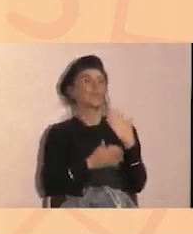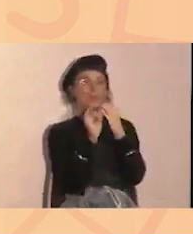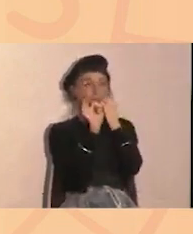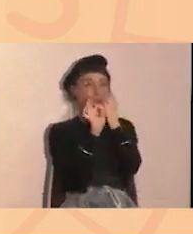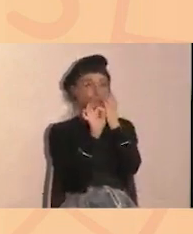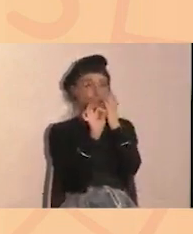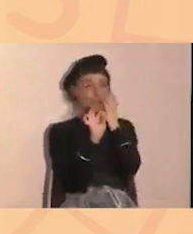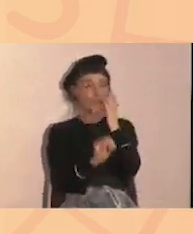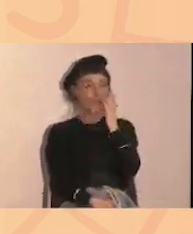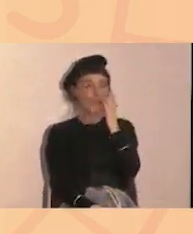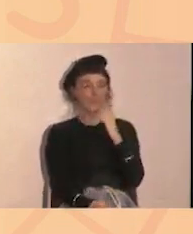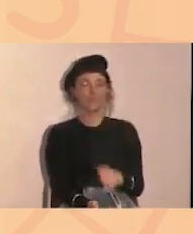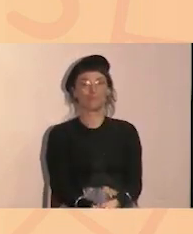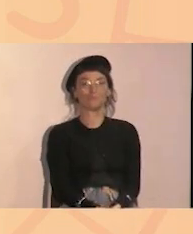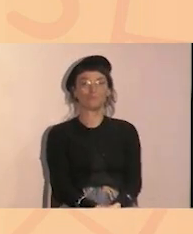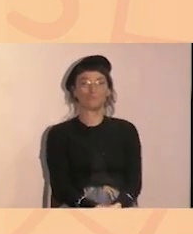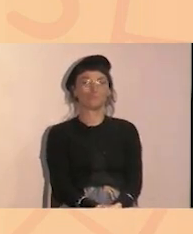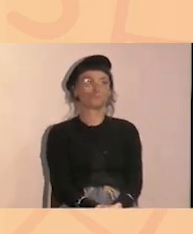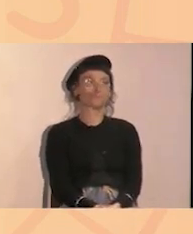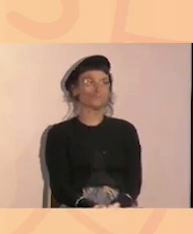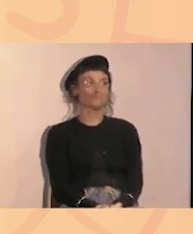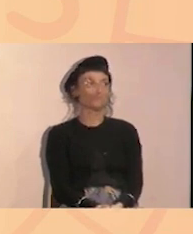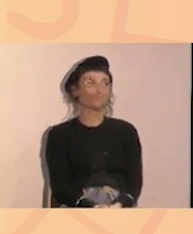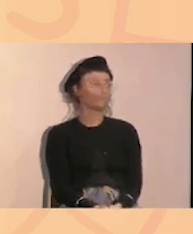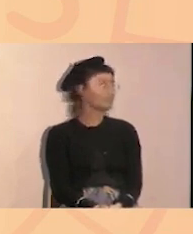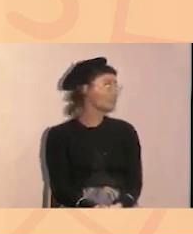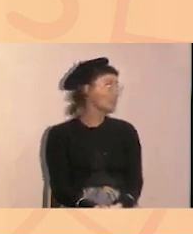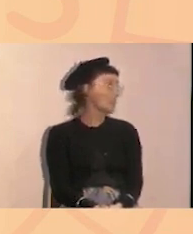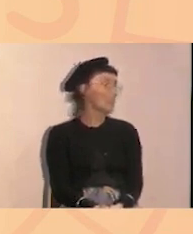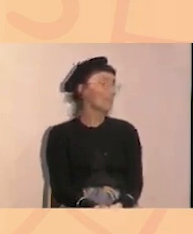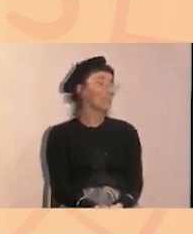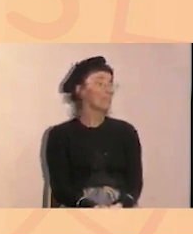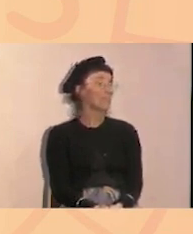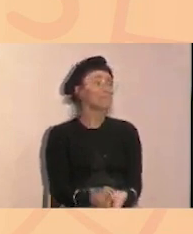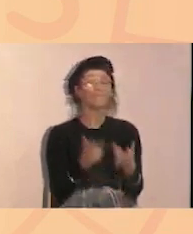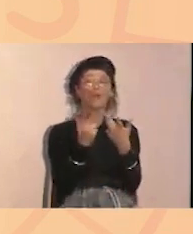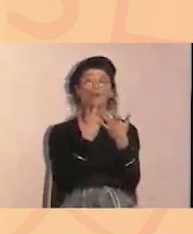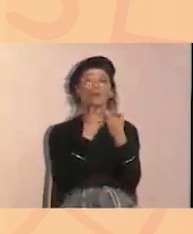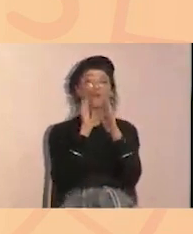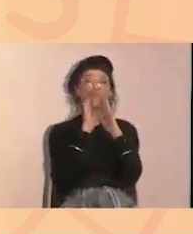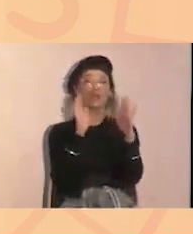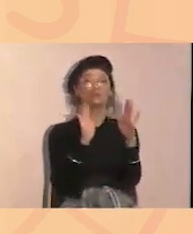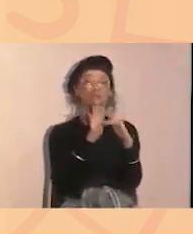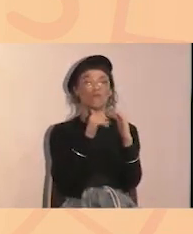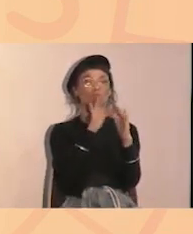before we even entered communities. Another amazing thing about exhibitions for me was the idea